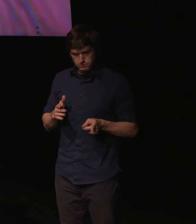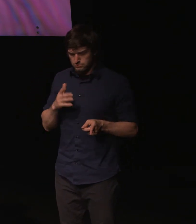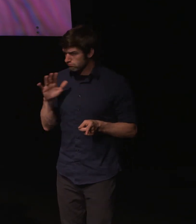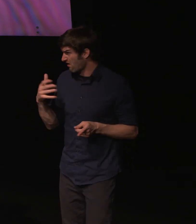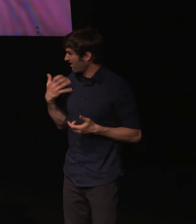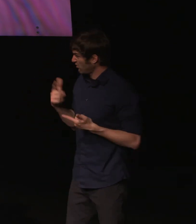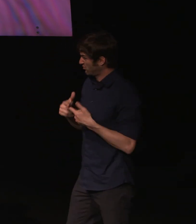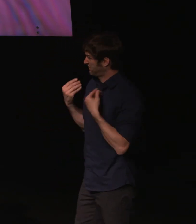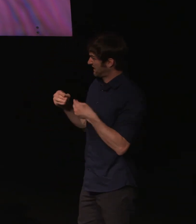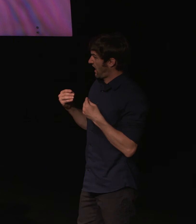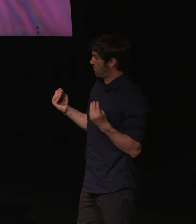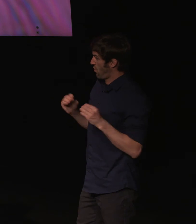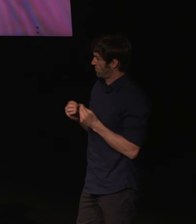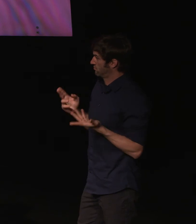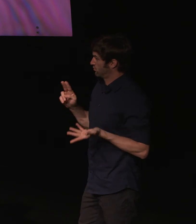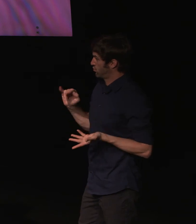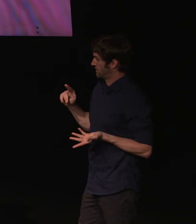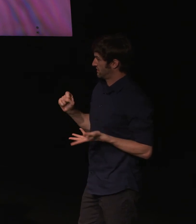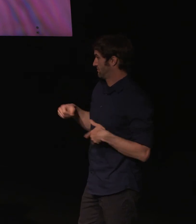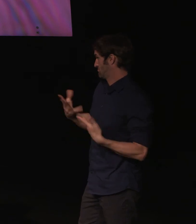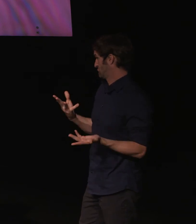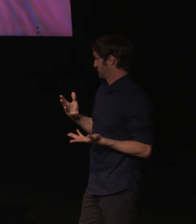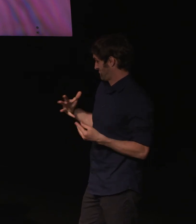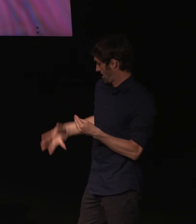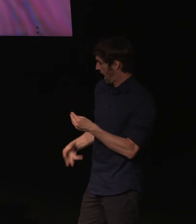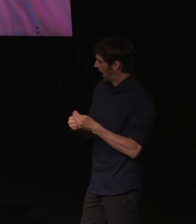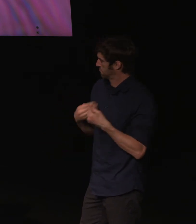and this is the best way to do it." and I'm like, "Okay, that's neat."